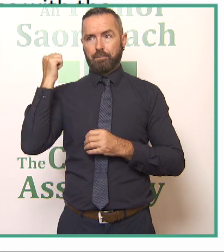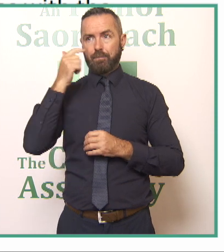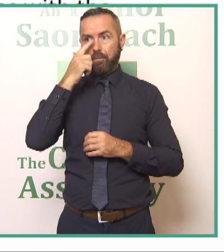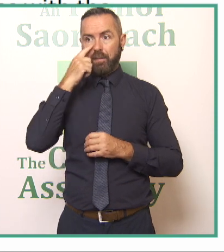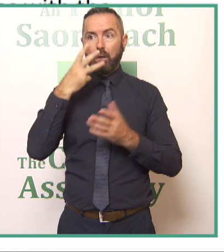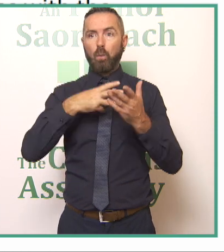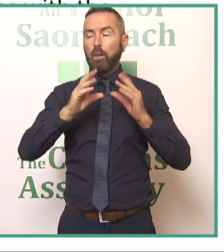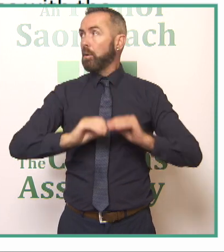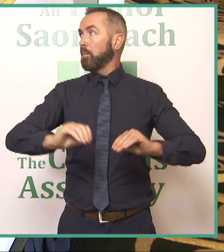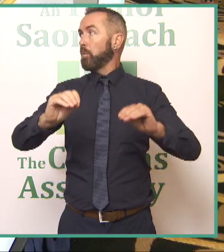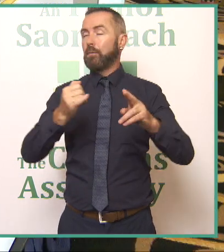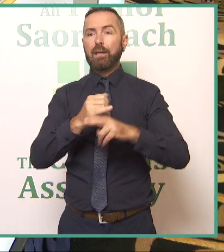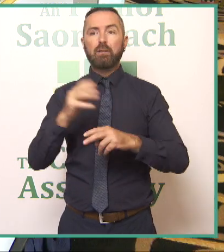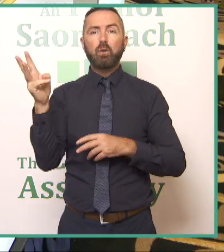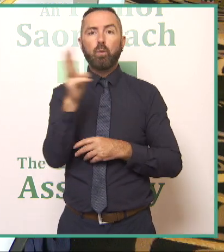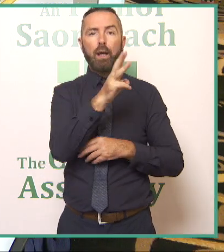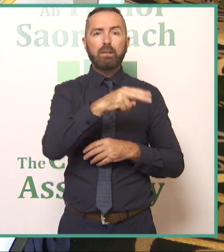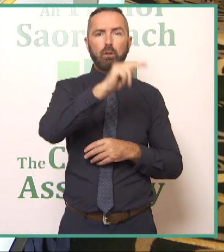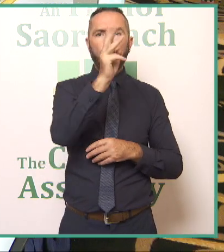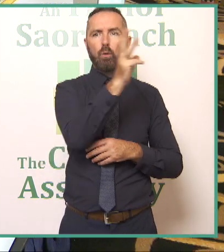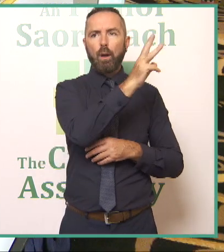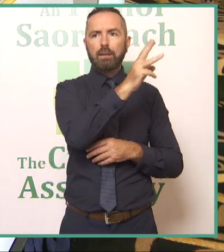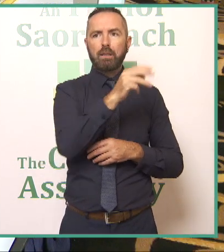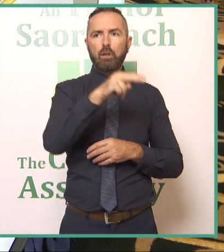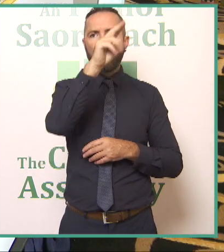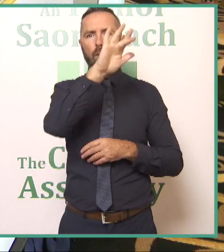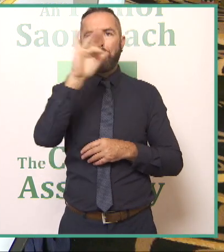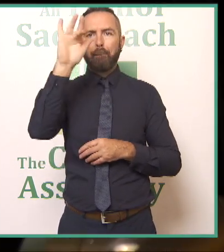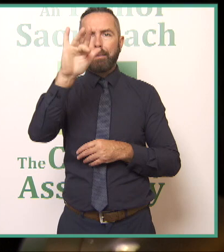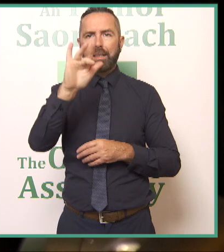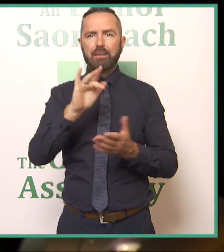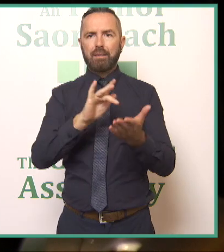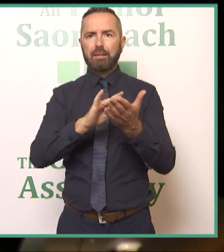into the the West and Northwest and North Midlands we're seeing a higher likelihood